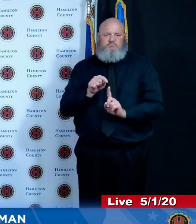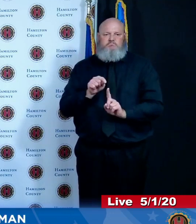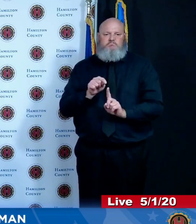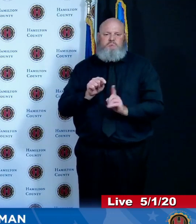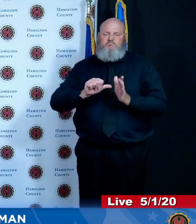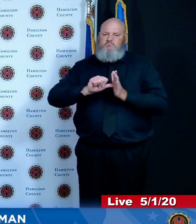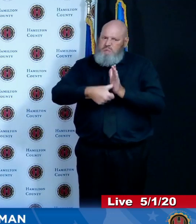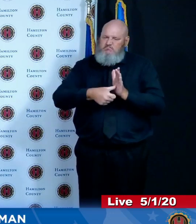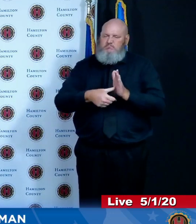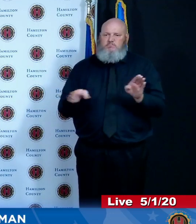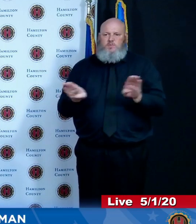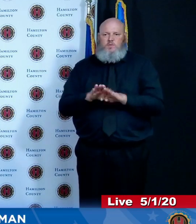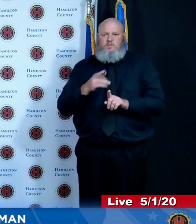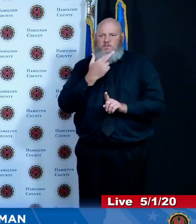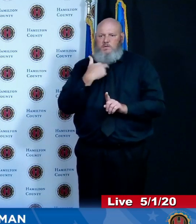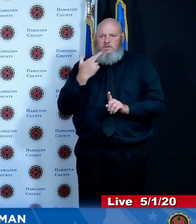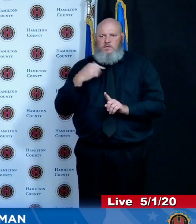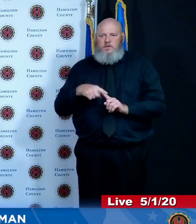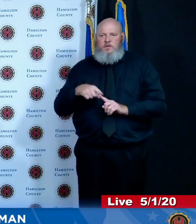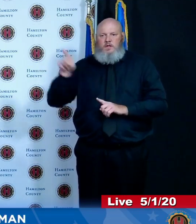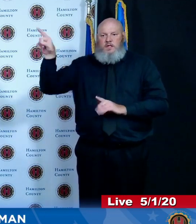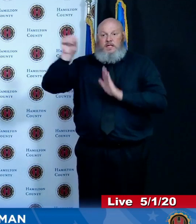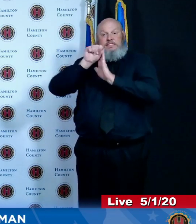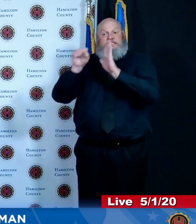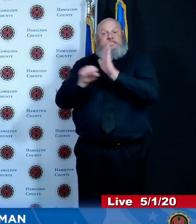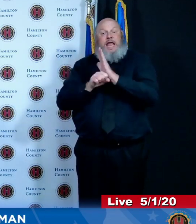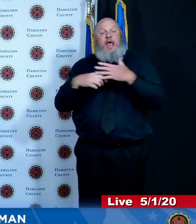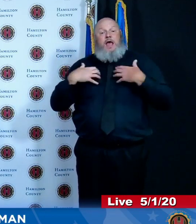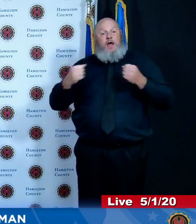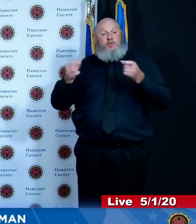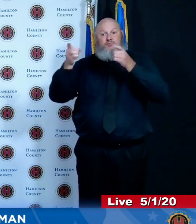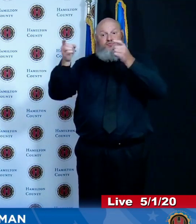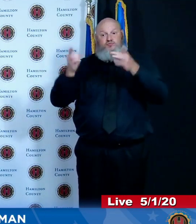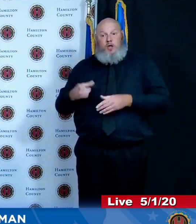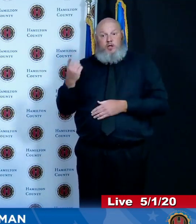eating areas I think the proposal being put forward by Price Hill Chili is